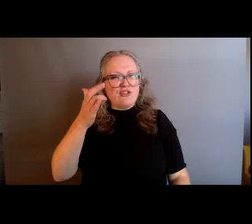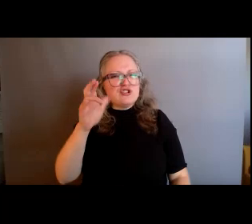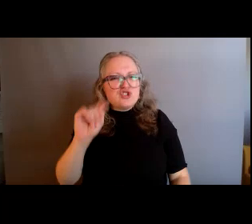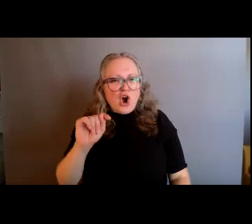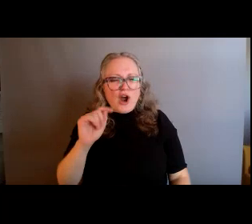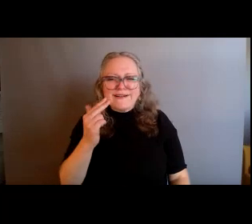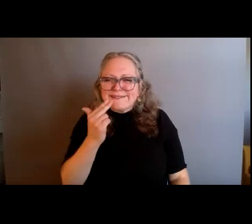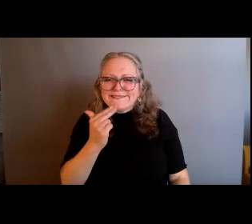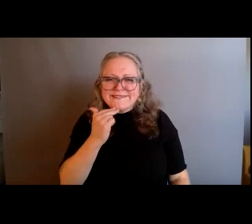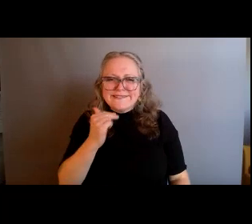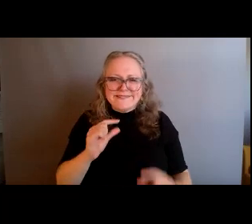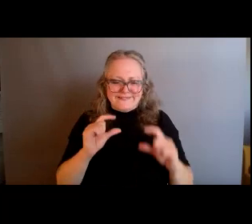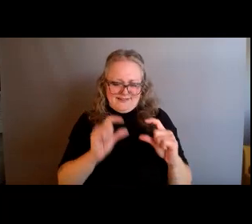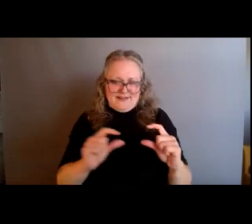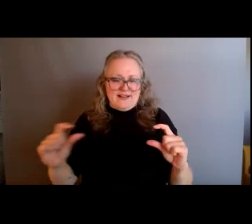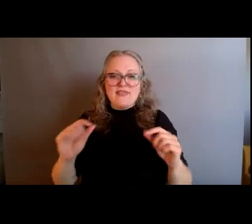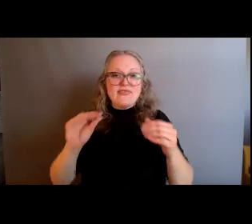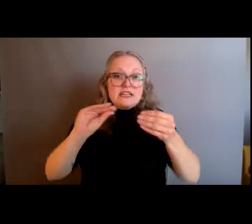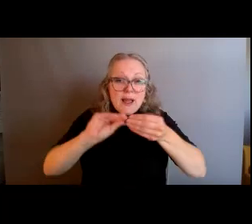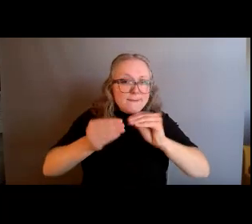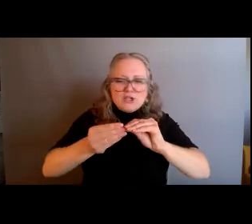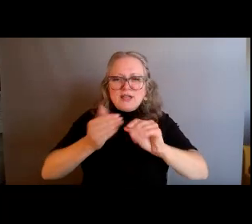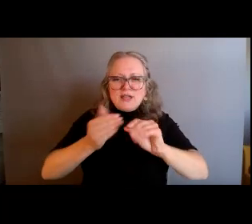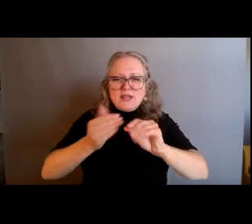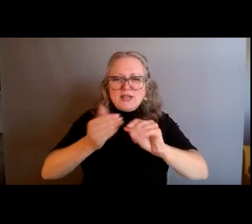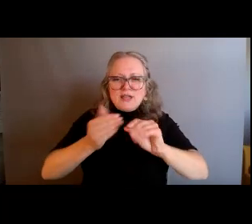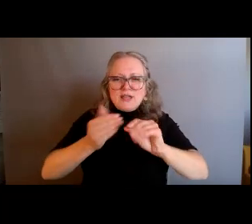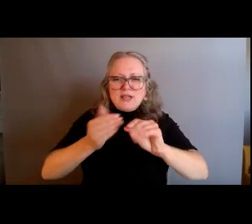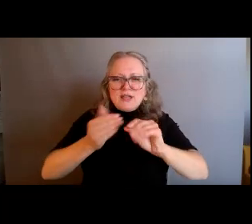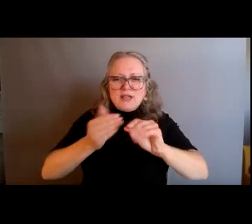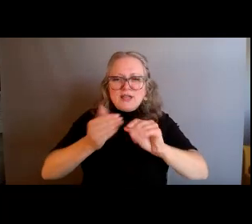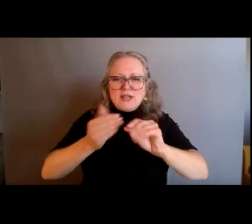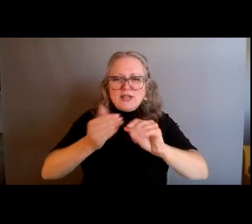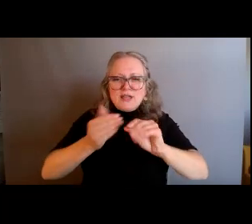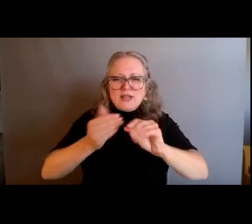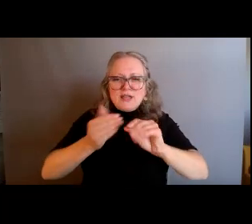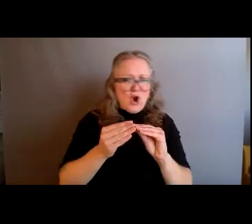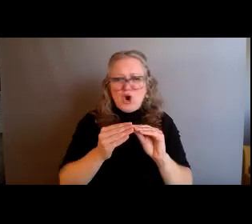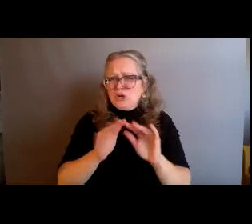bar graphs at the number that has the different percentages and and numbers. And that's that's